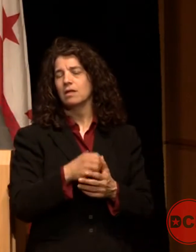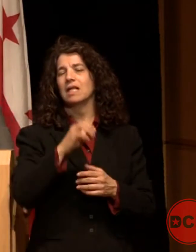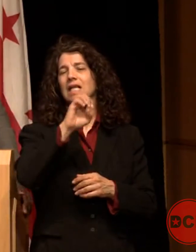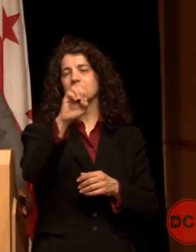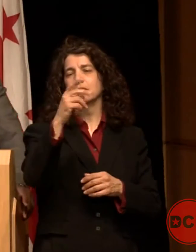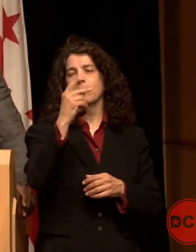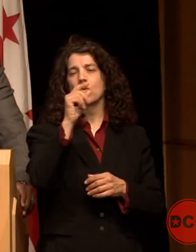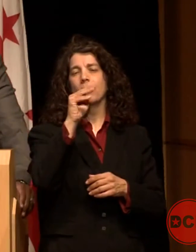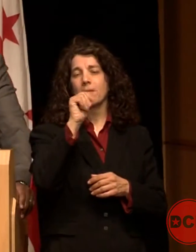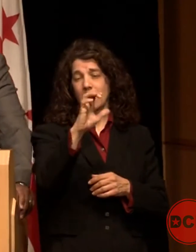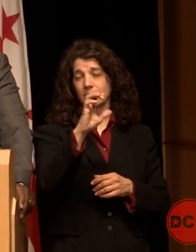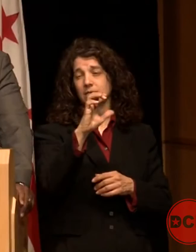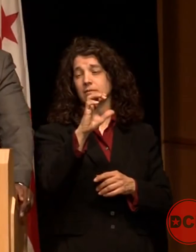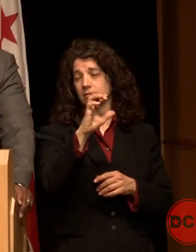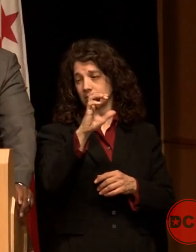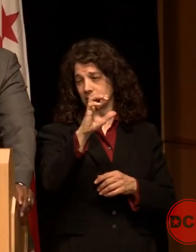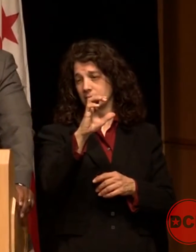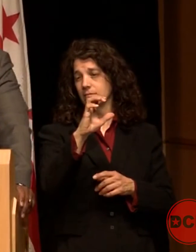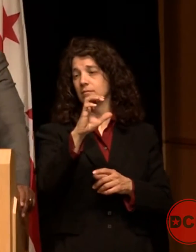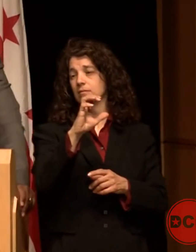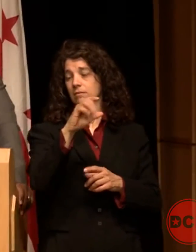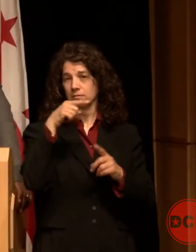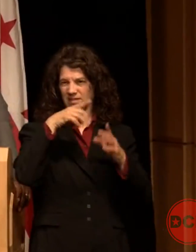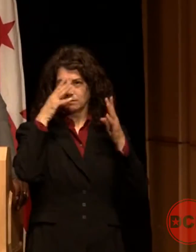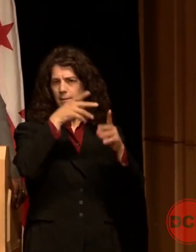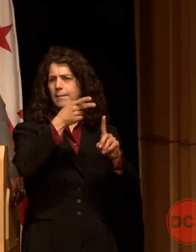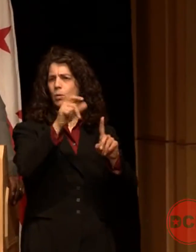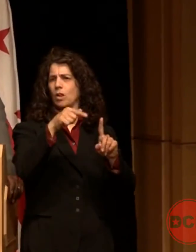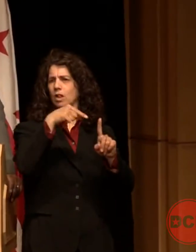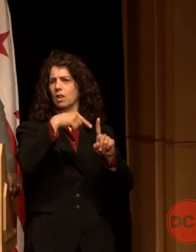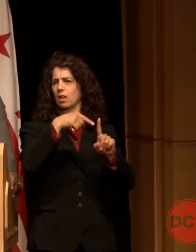THE EAST POTOMAC COMPETITION POOL AND POOL HOUSE ARE LOCATED